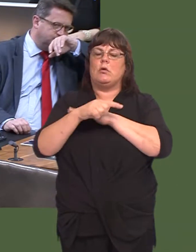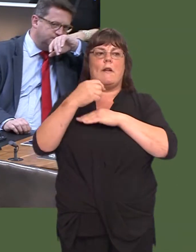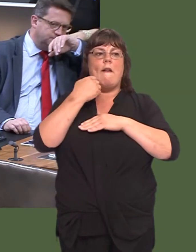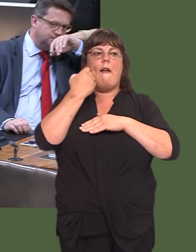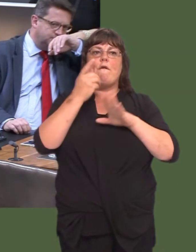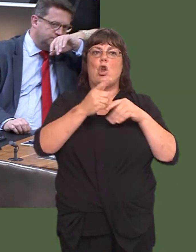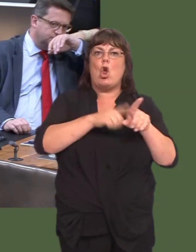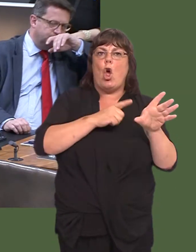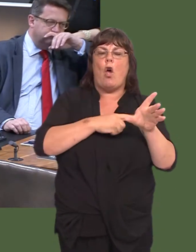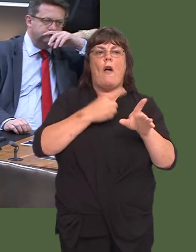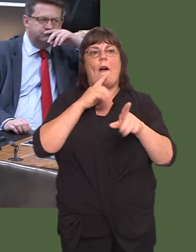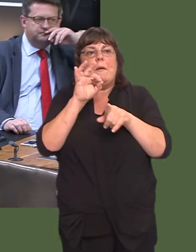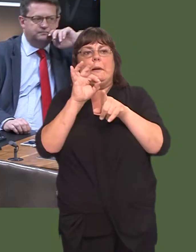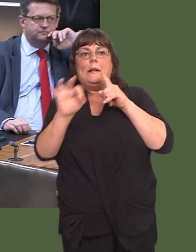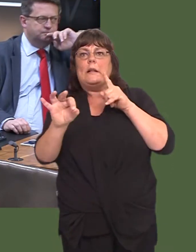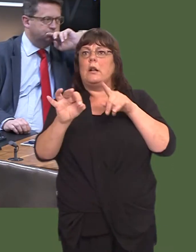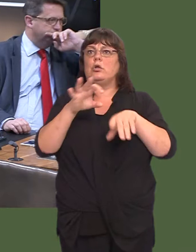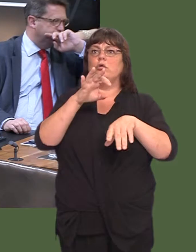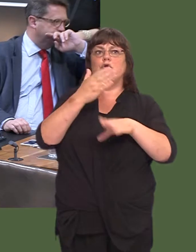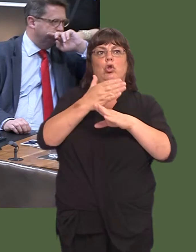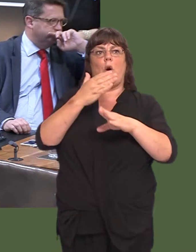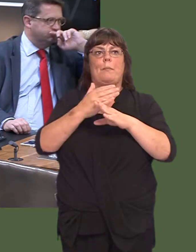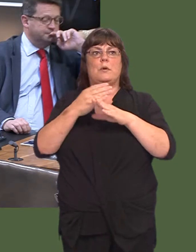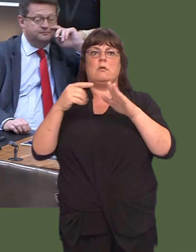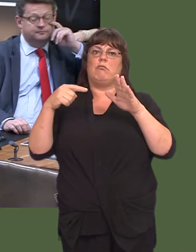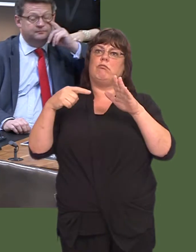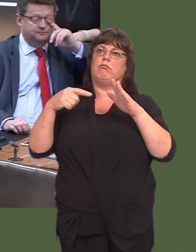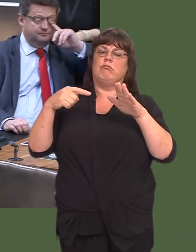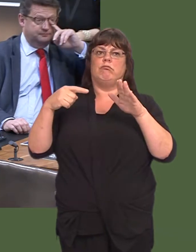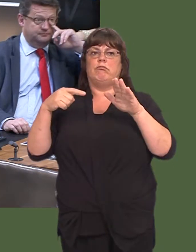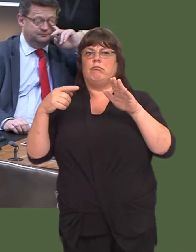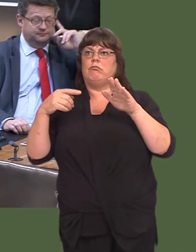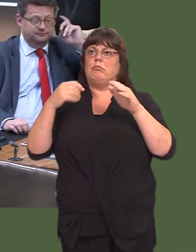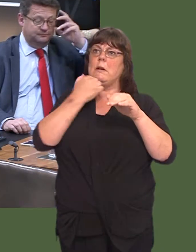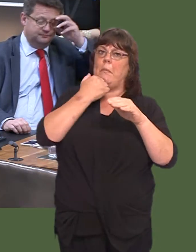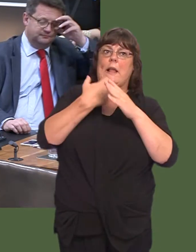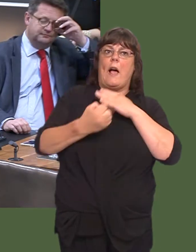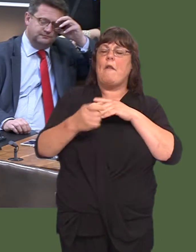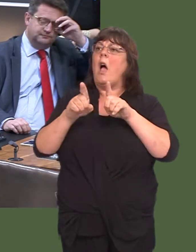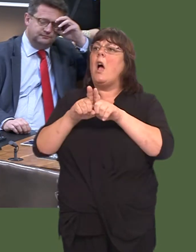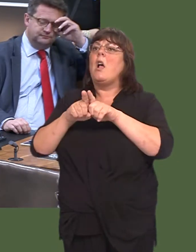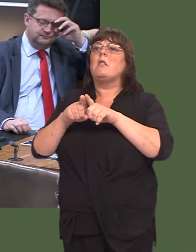cap in each sector, that the city gets the lionís share in order to protect banking